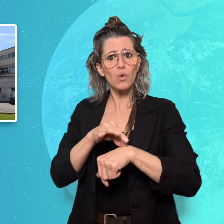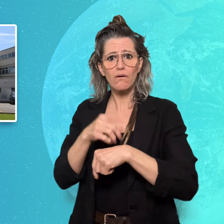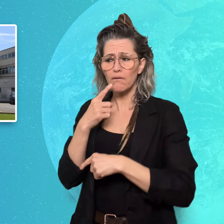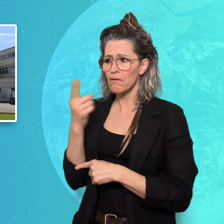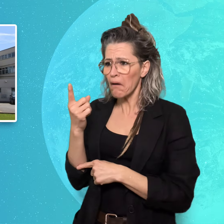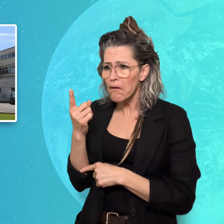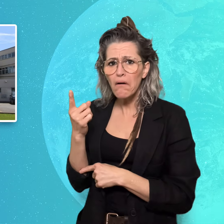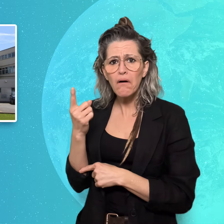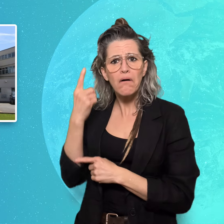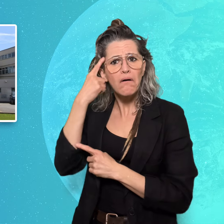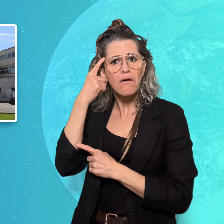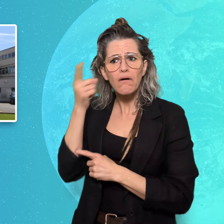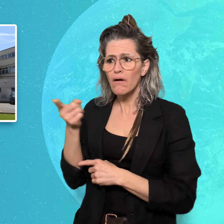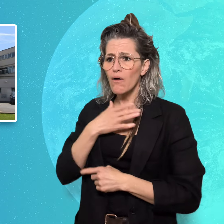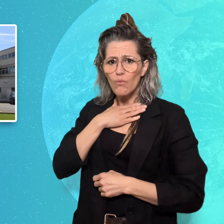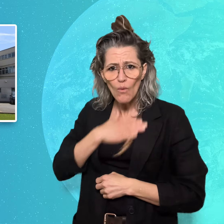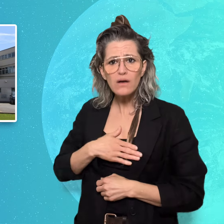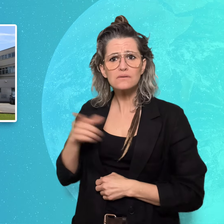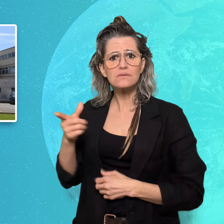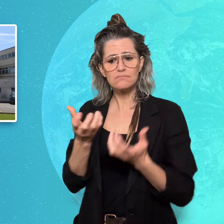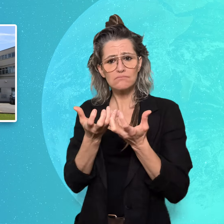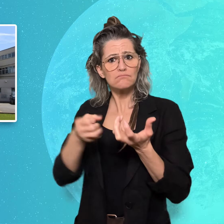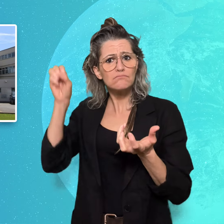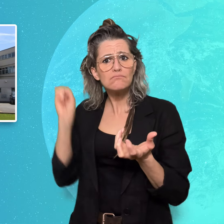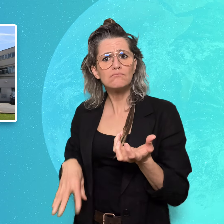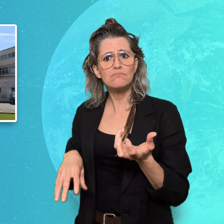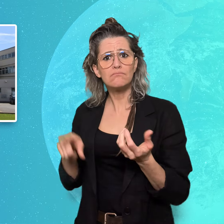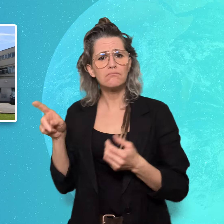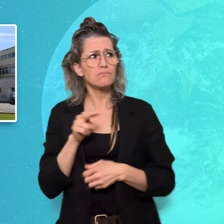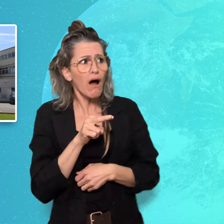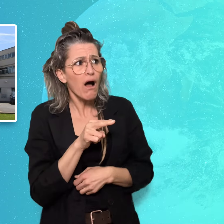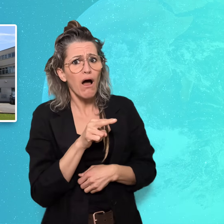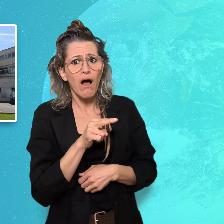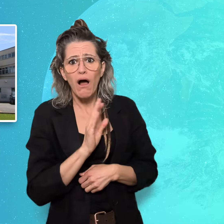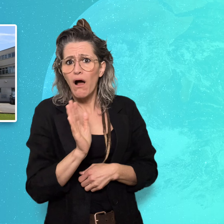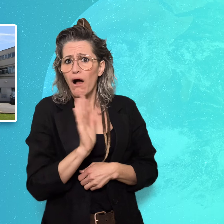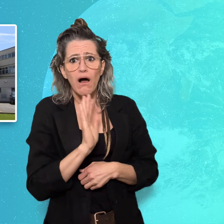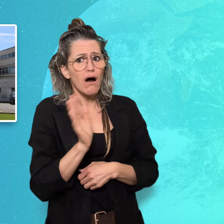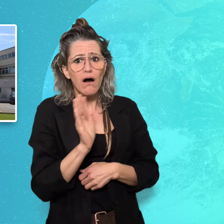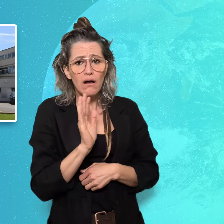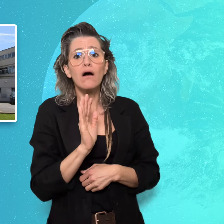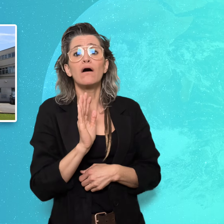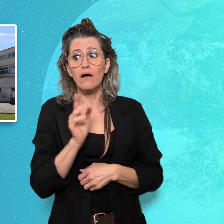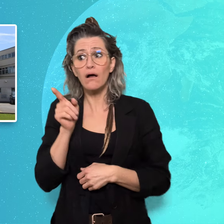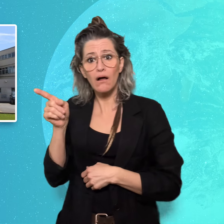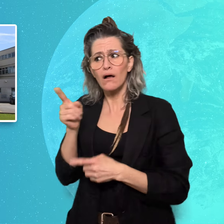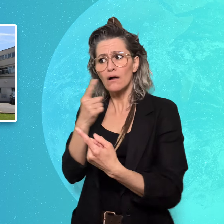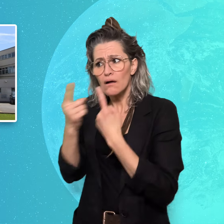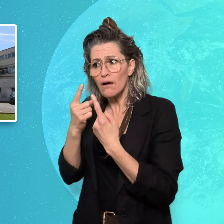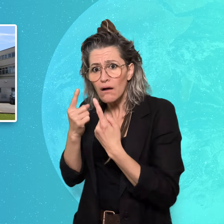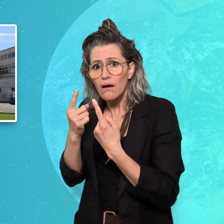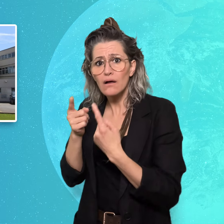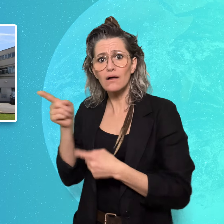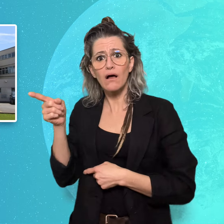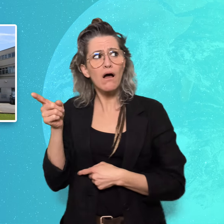He also learned about the potential complications of the surgery.